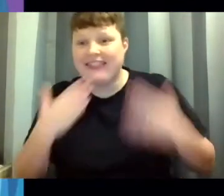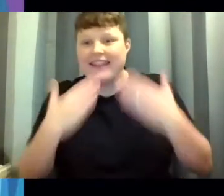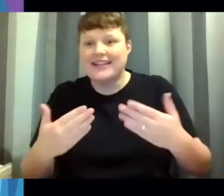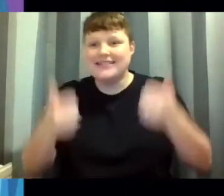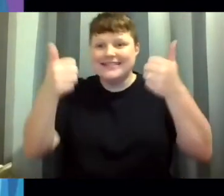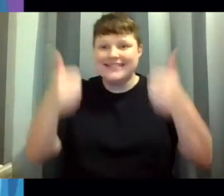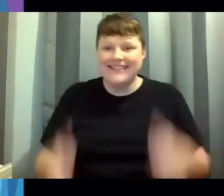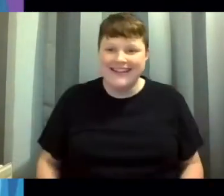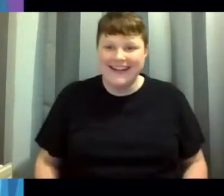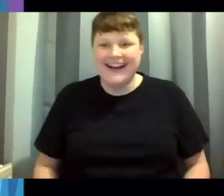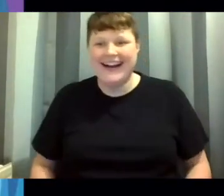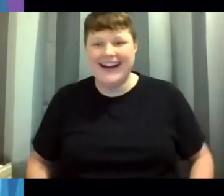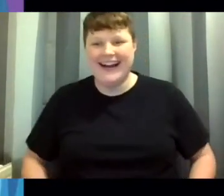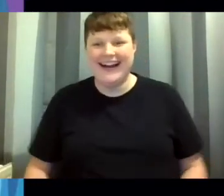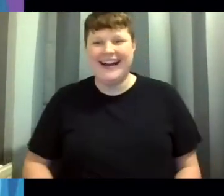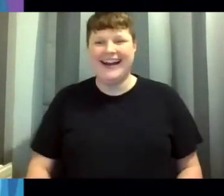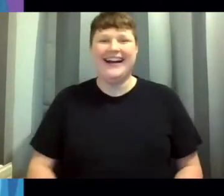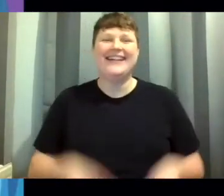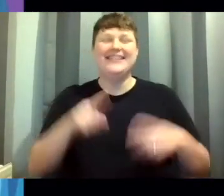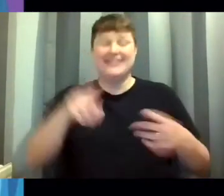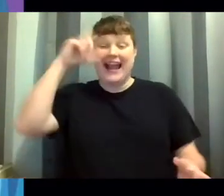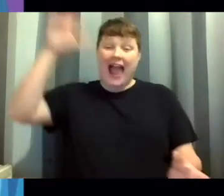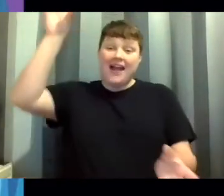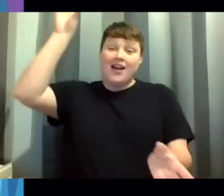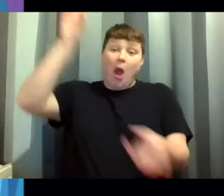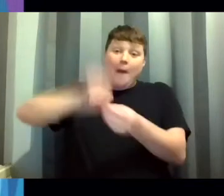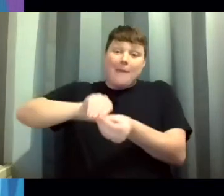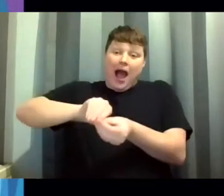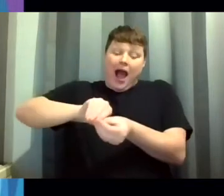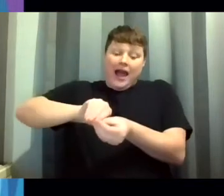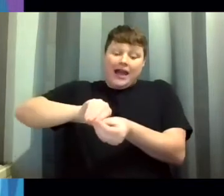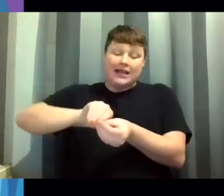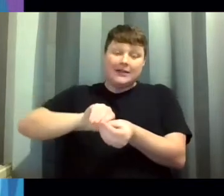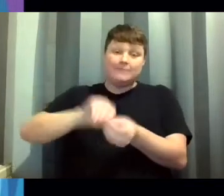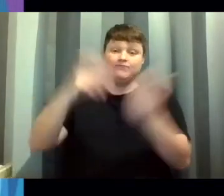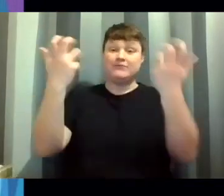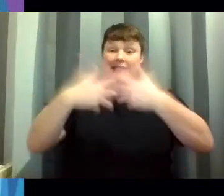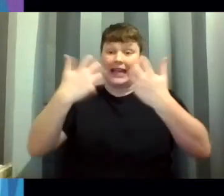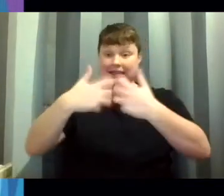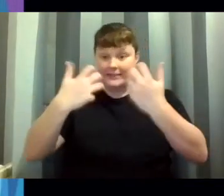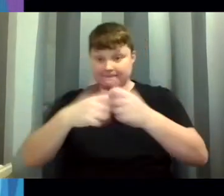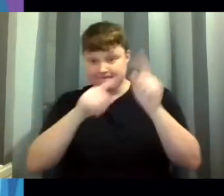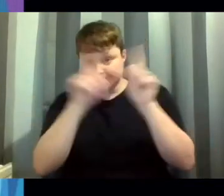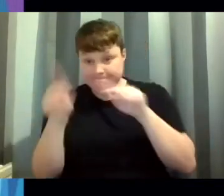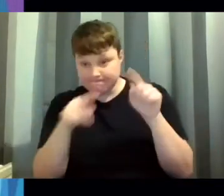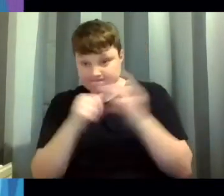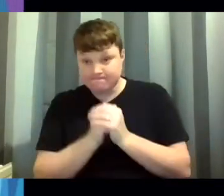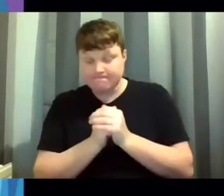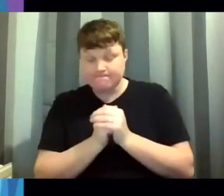One of the other things we can do is combine those techniques using a fluorescent dye to,